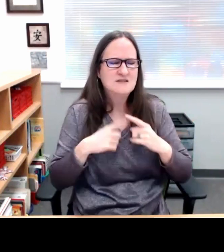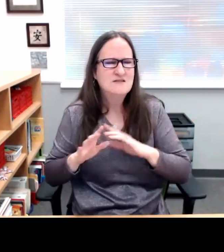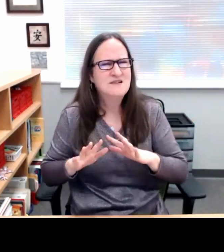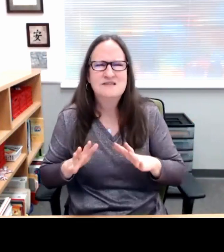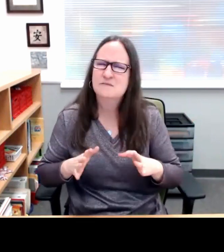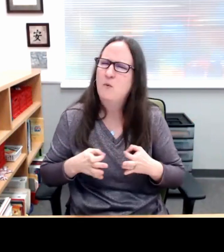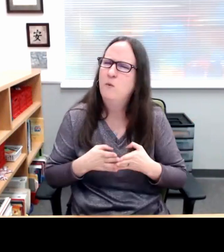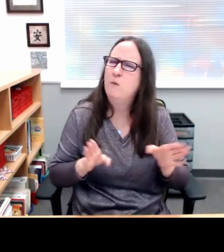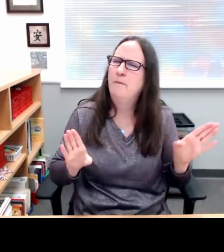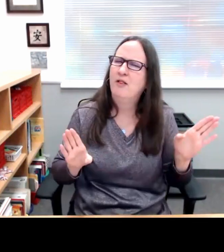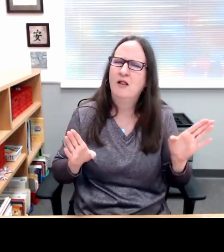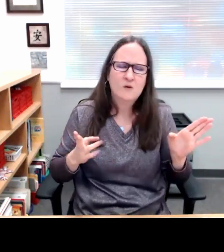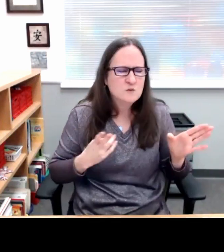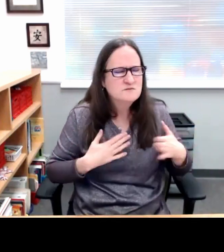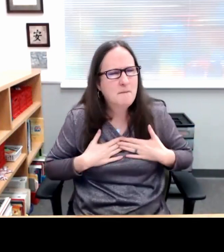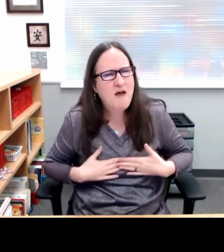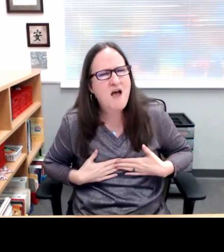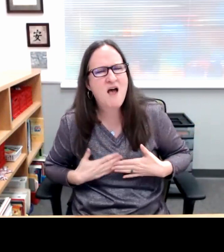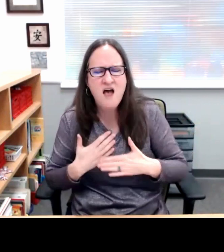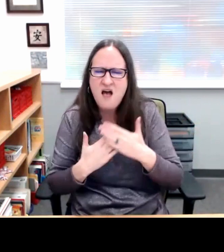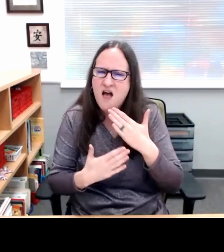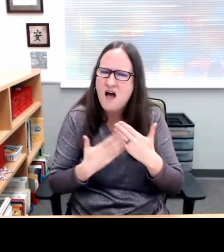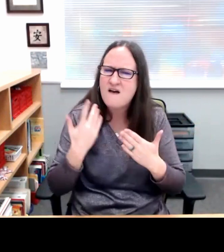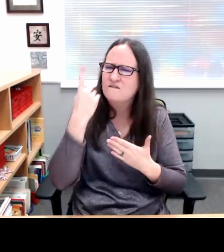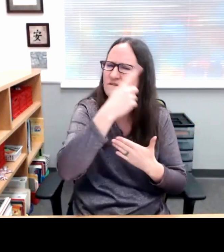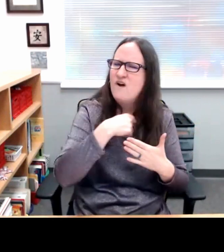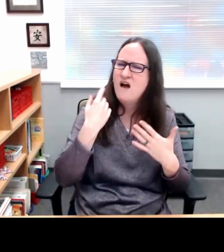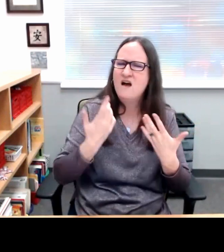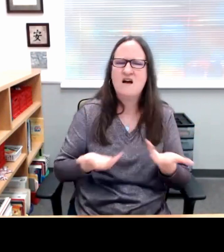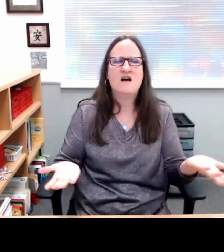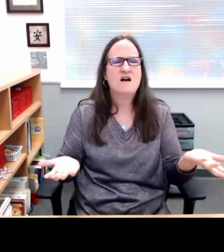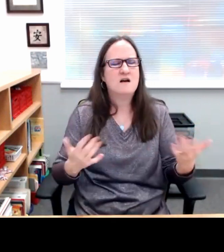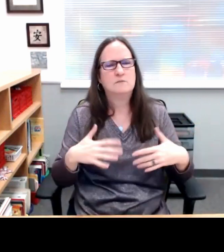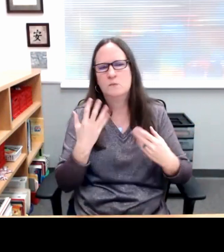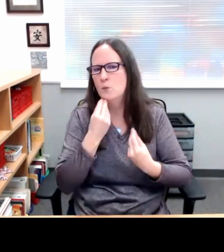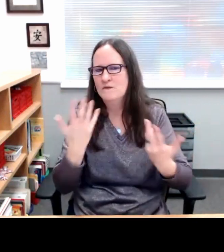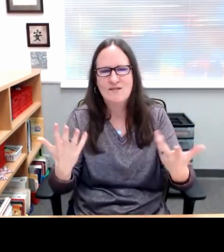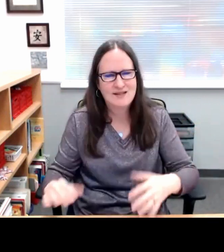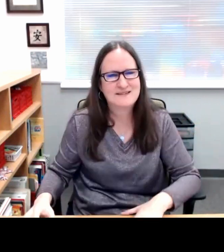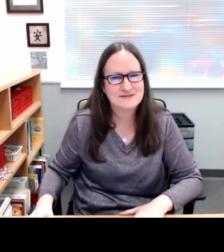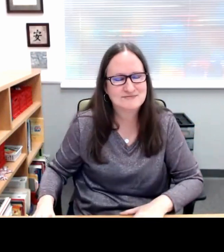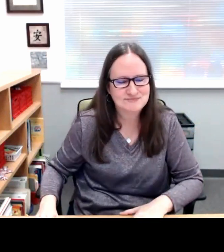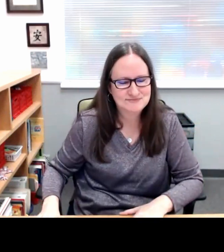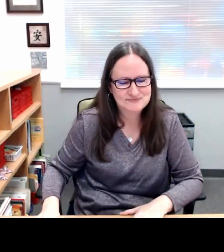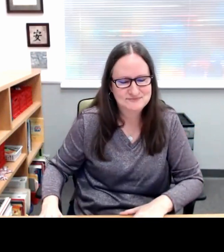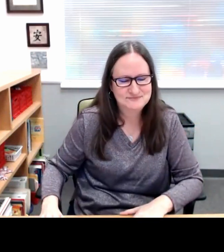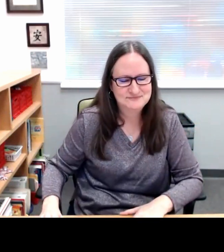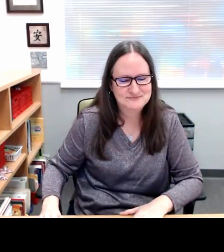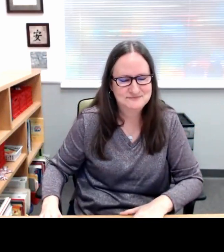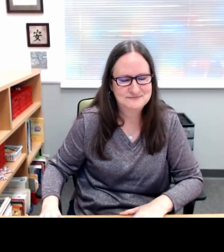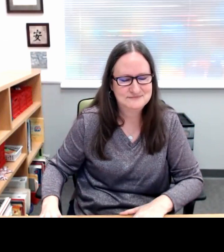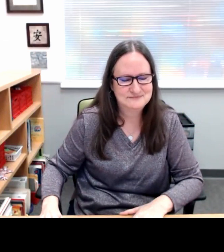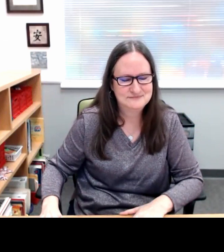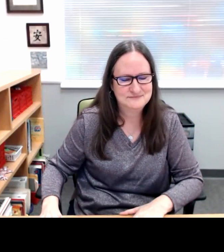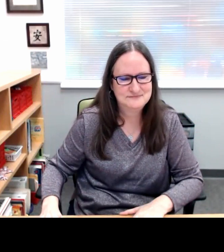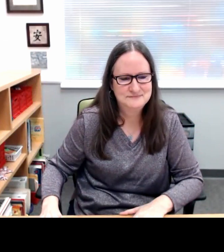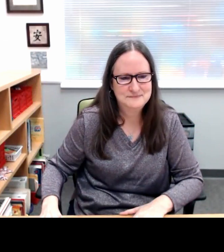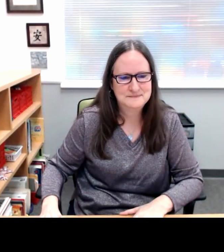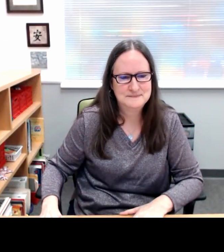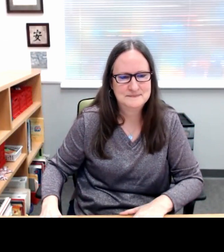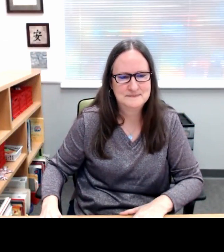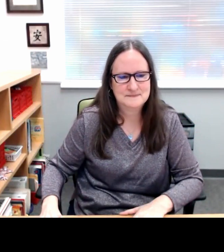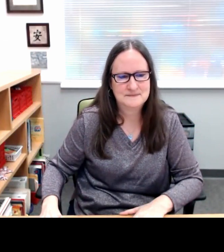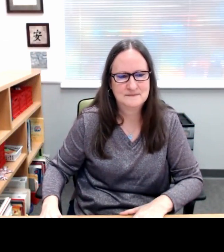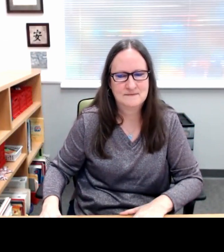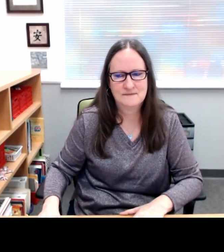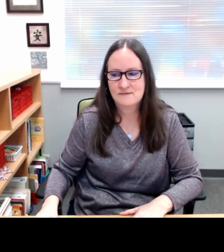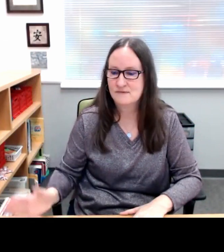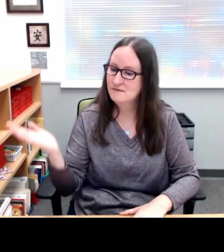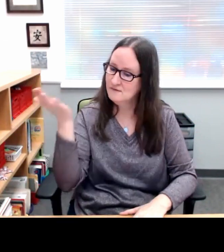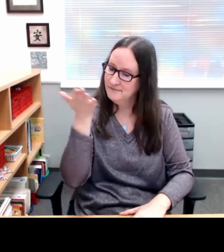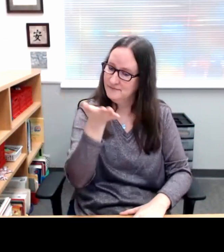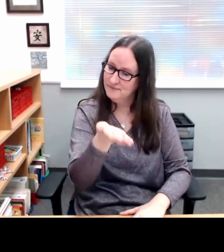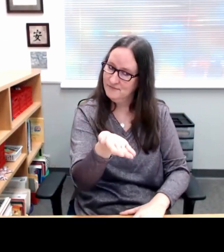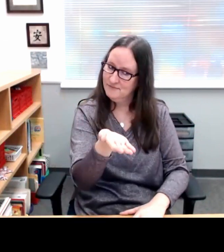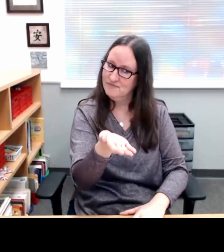people don't want to push themselves. But you have your hands, your mind, your faces. It's beautiful.